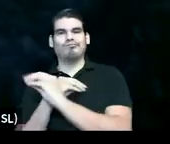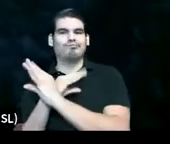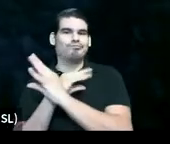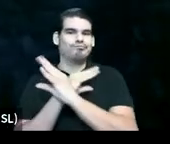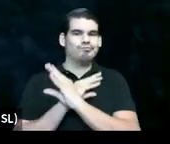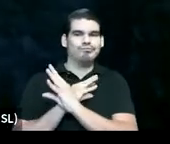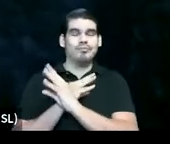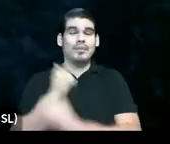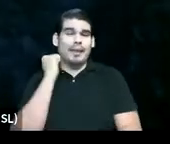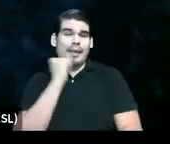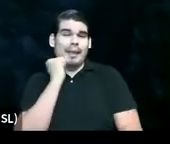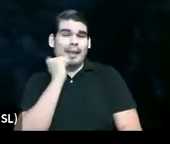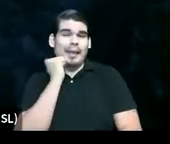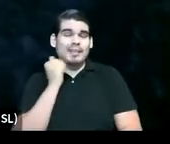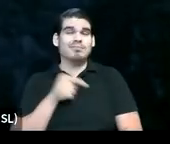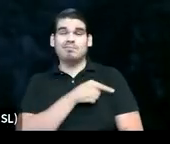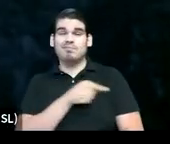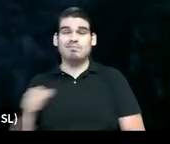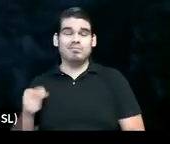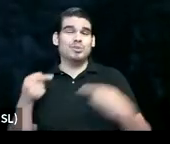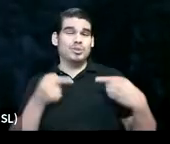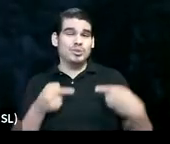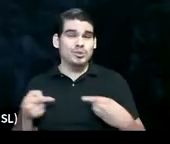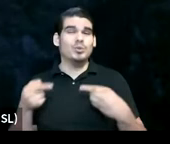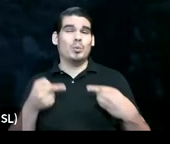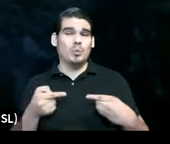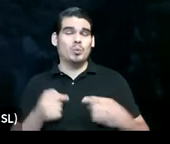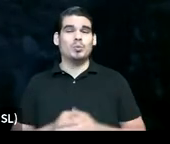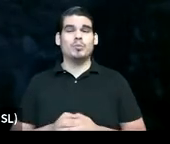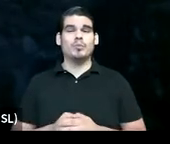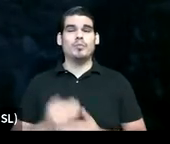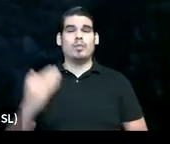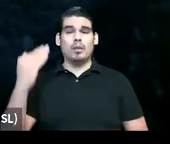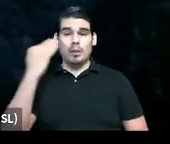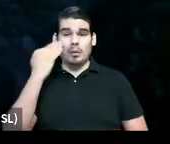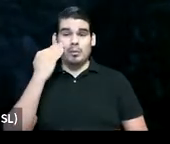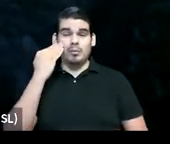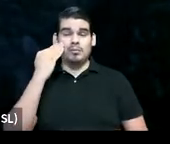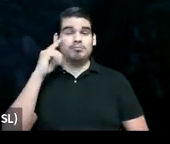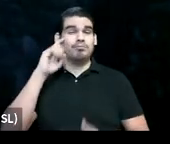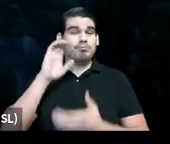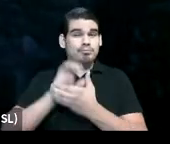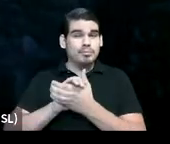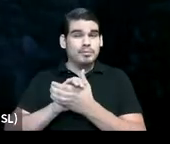have financial support that got passed last year. But they're def definitely up there with one of the as one of those